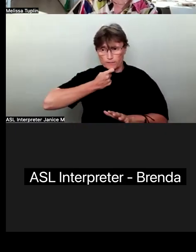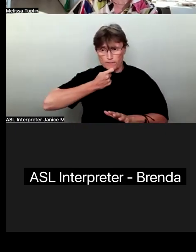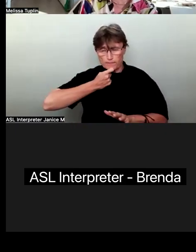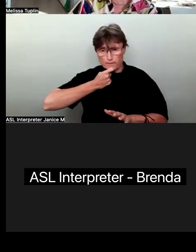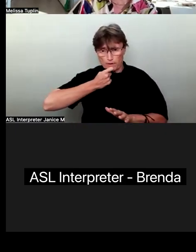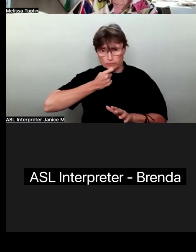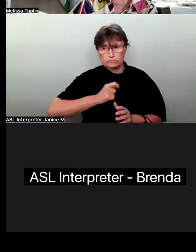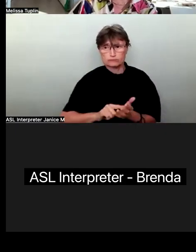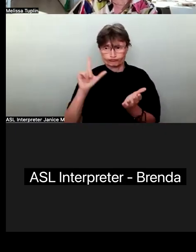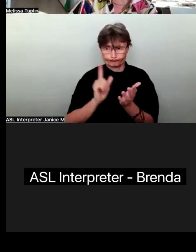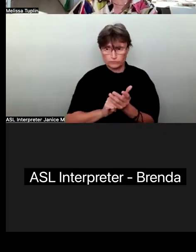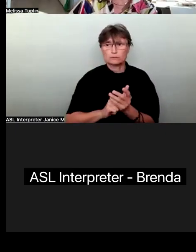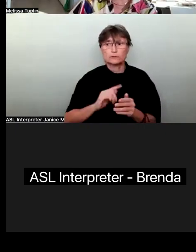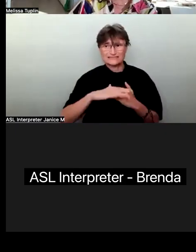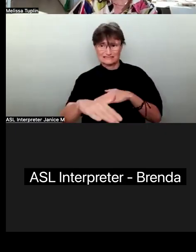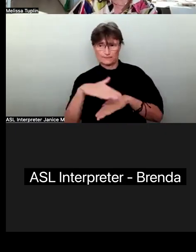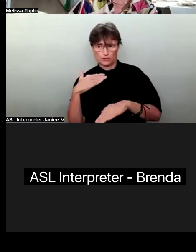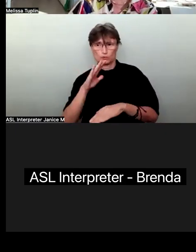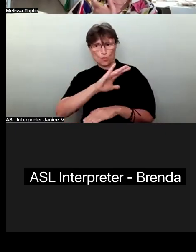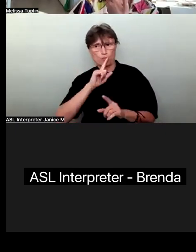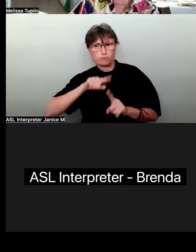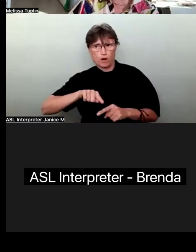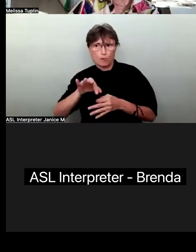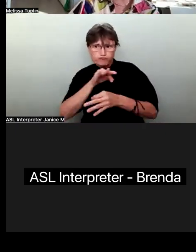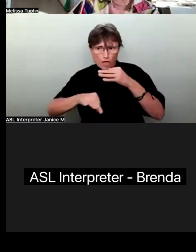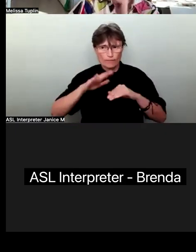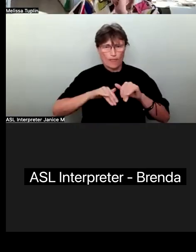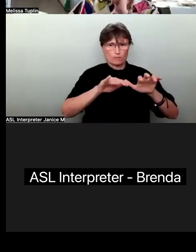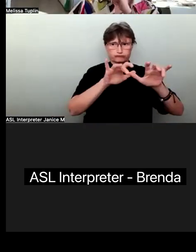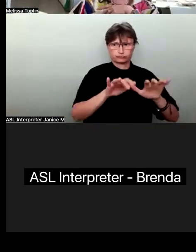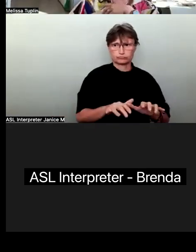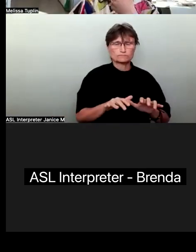and our staff can help you record your responses using an online platform.